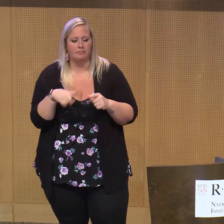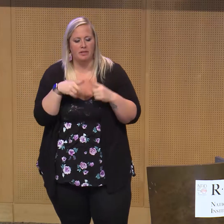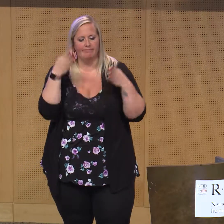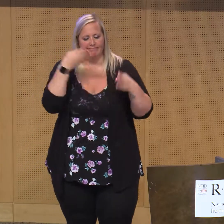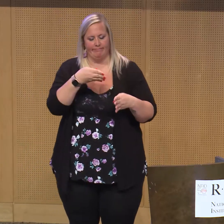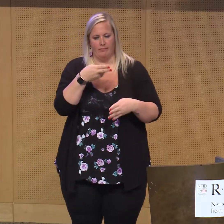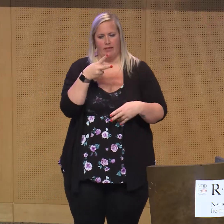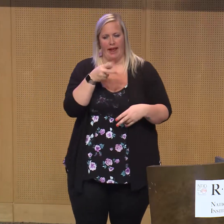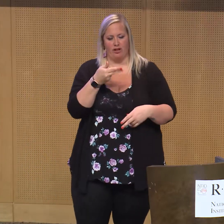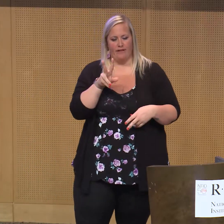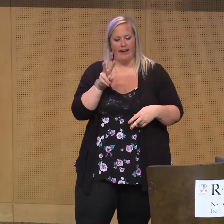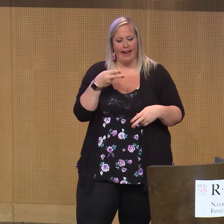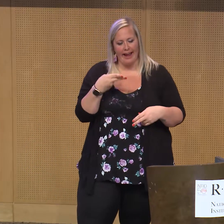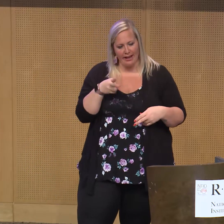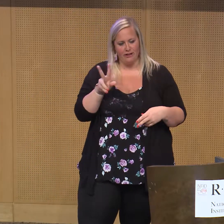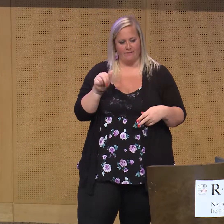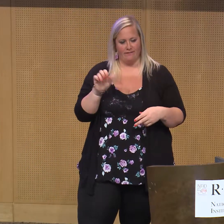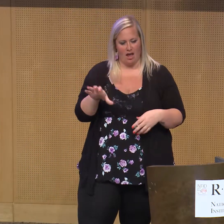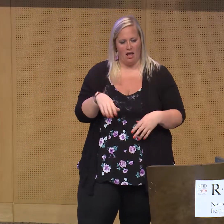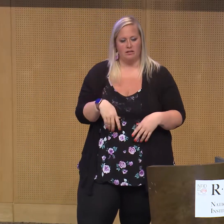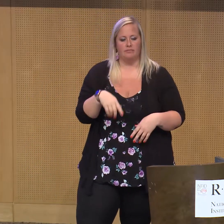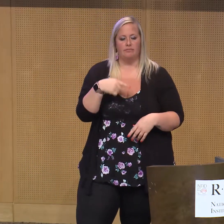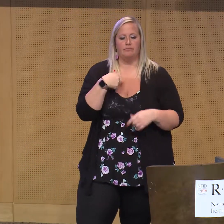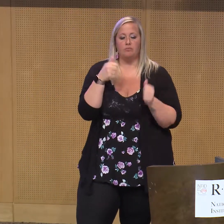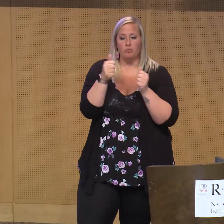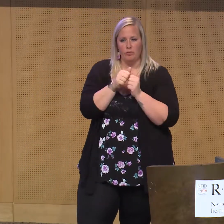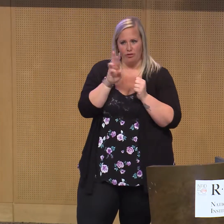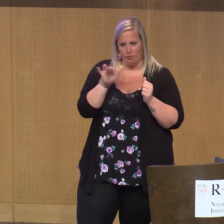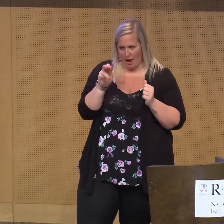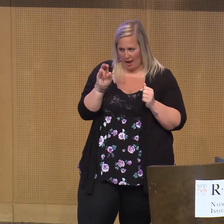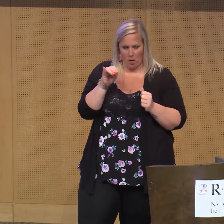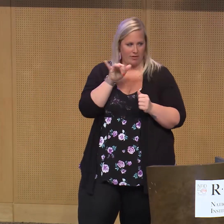so that's the work that we offer services for.